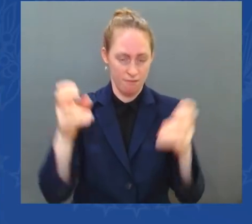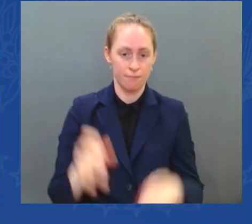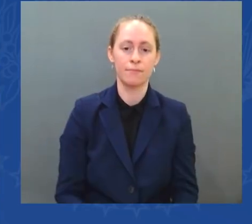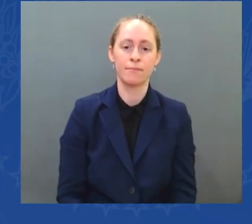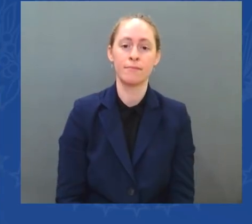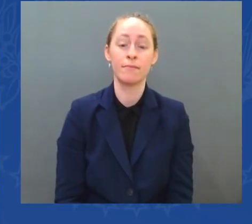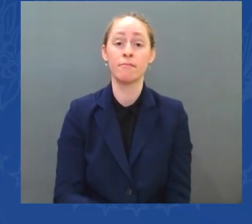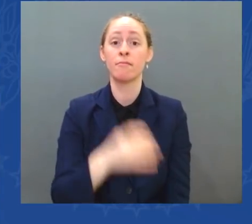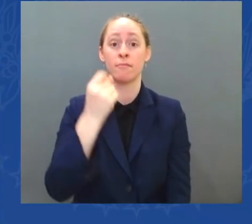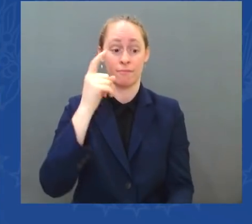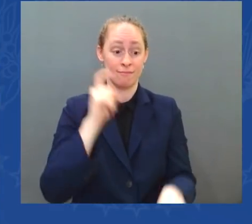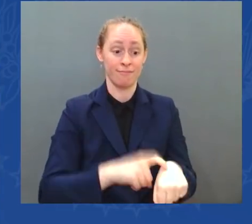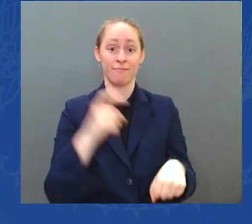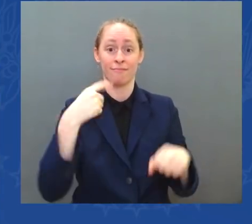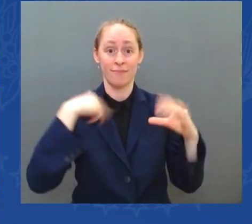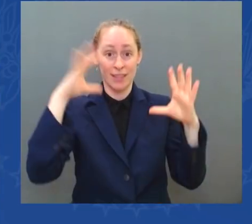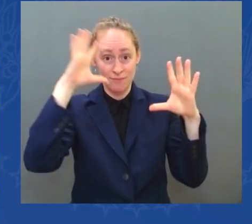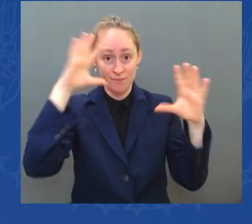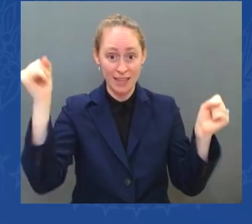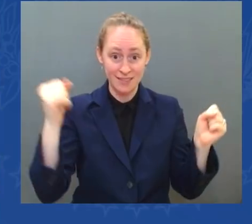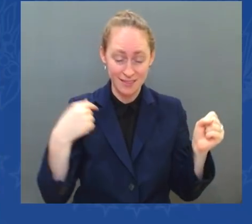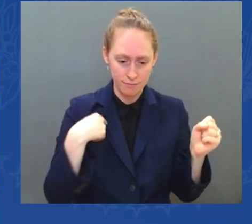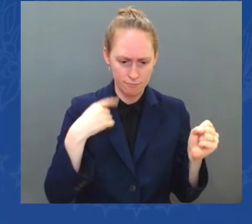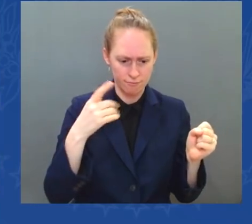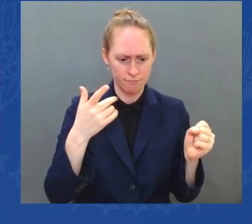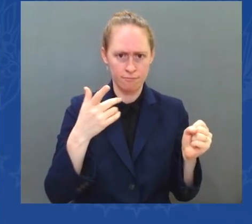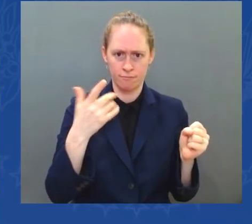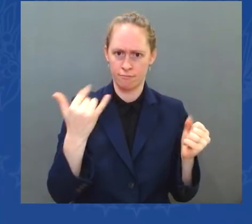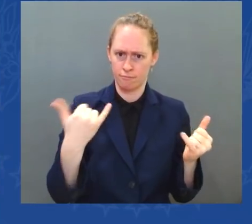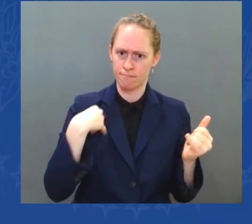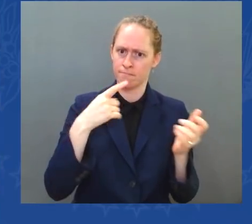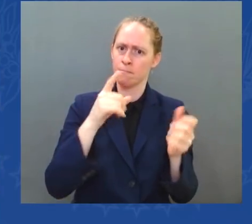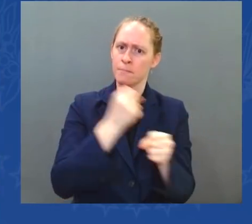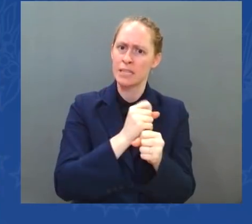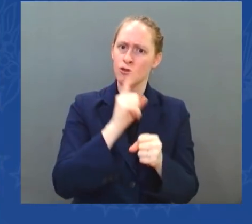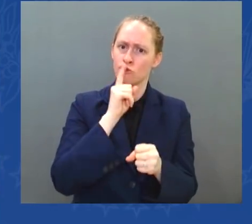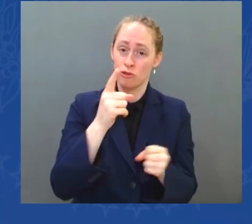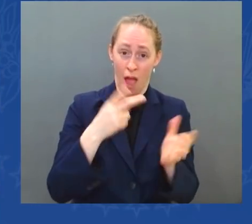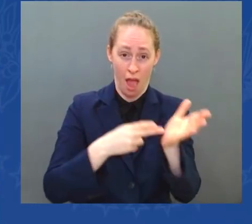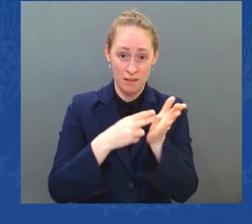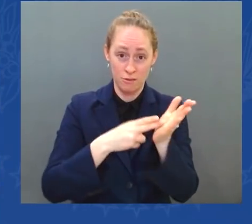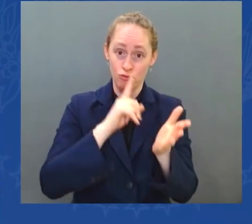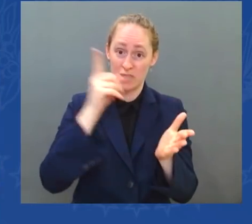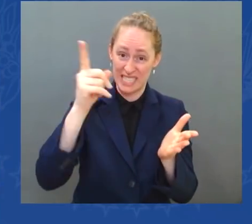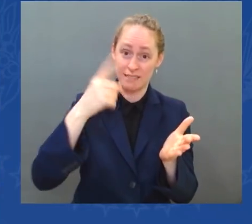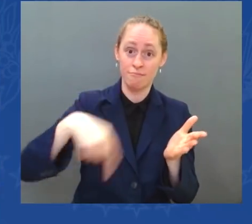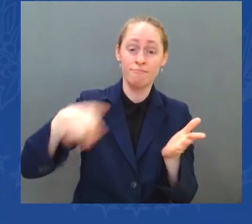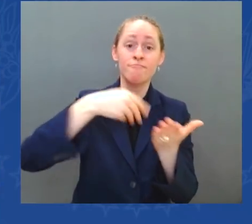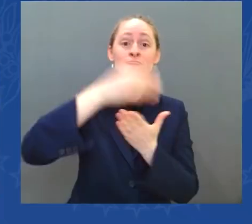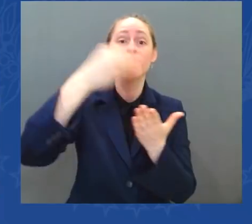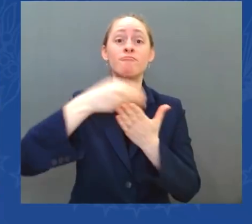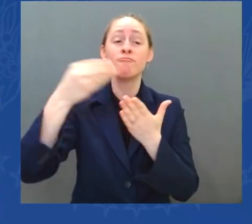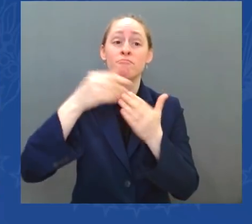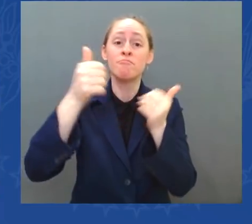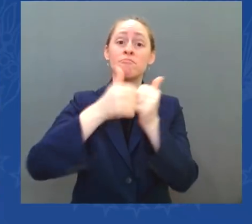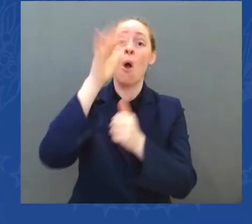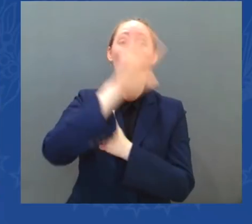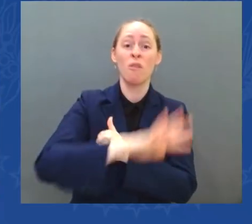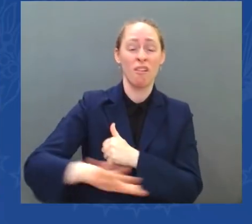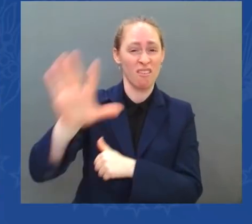was made up of American business, American products, it was substantially all an American product. Well, guess what?